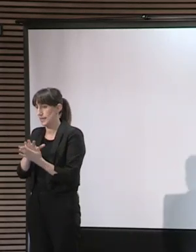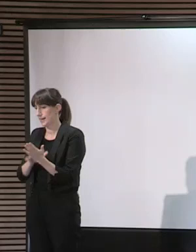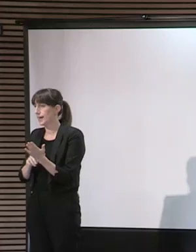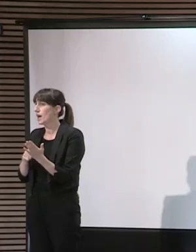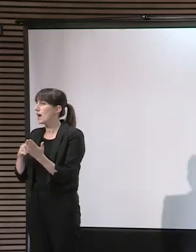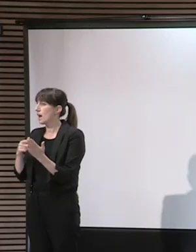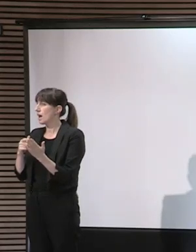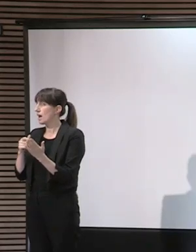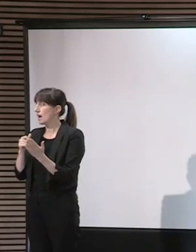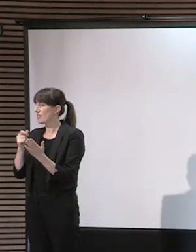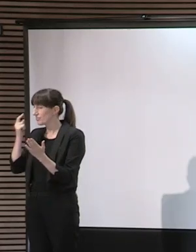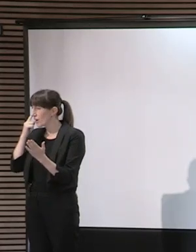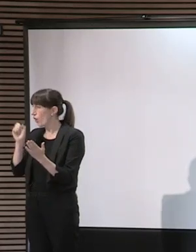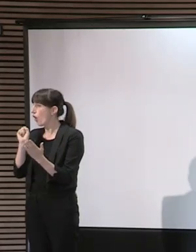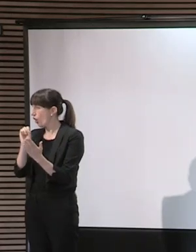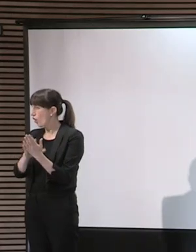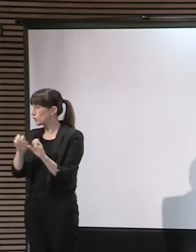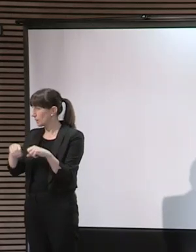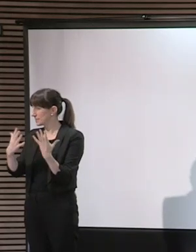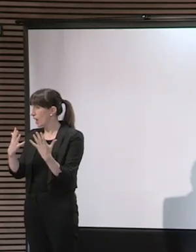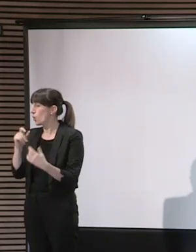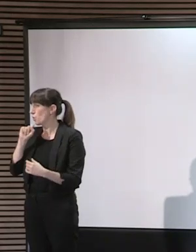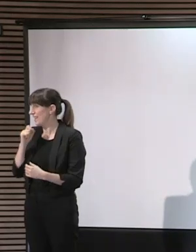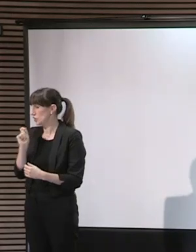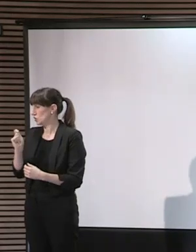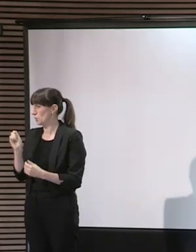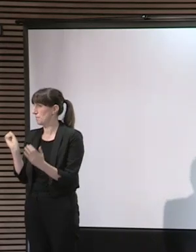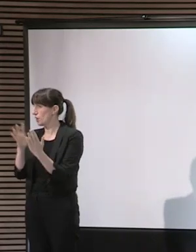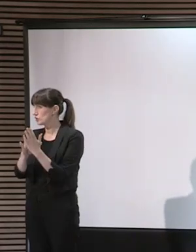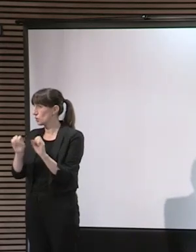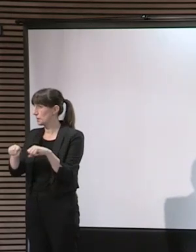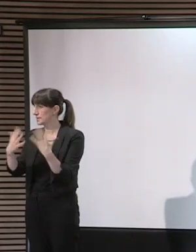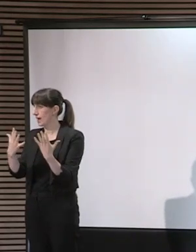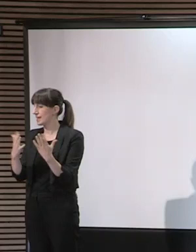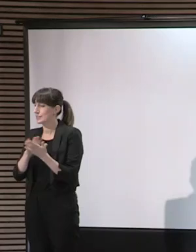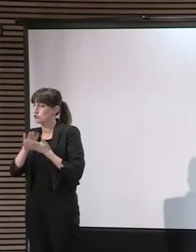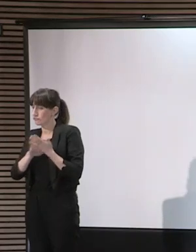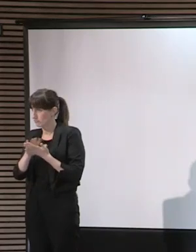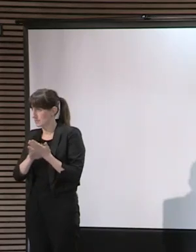we've elaborated this into a nice description - if it's not on our website already, we